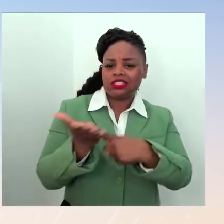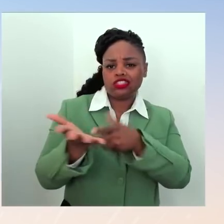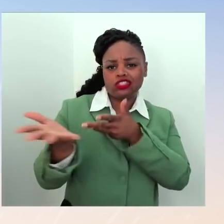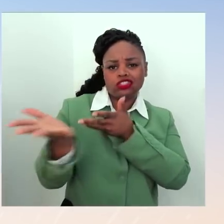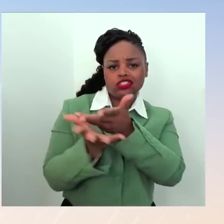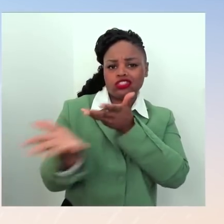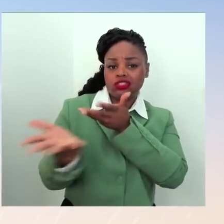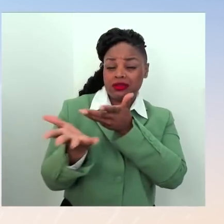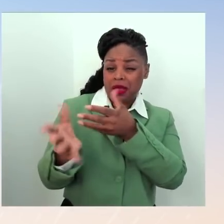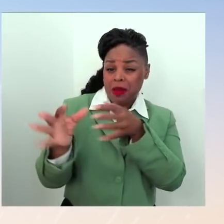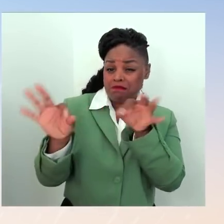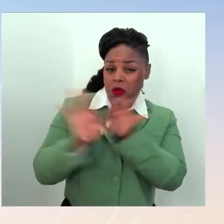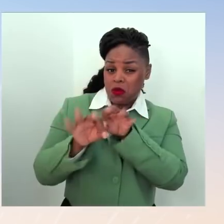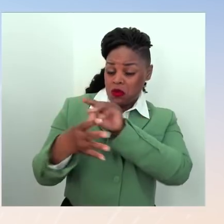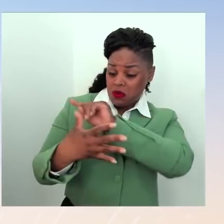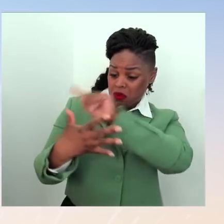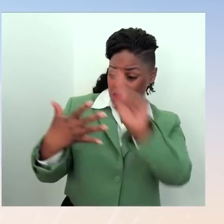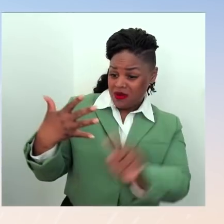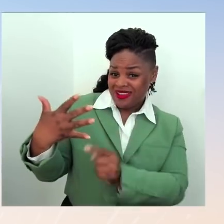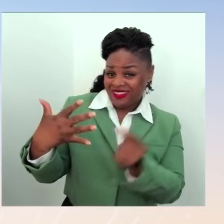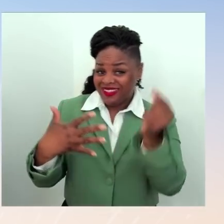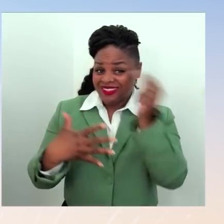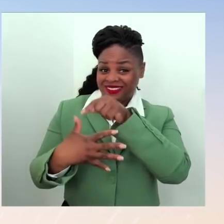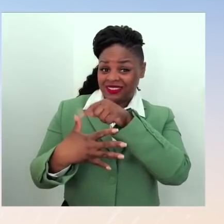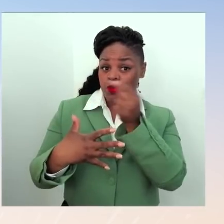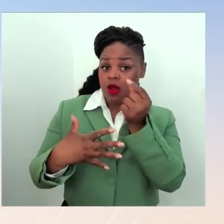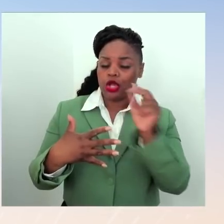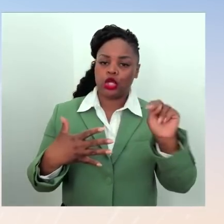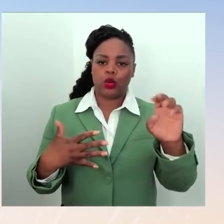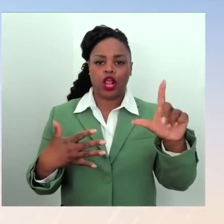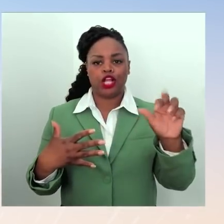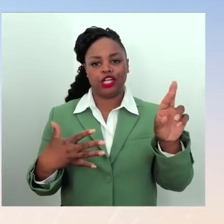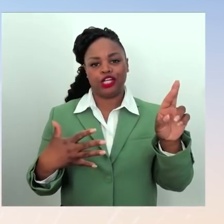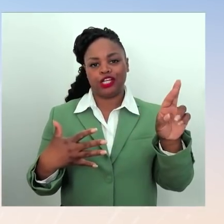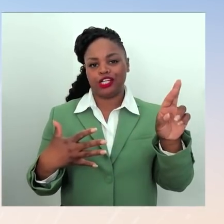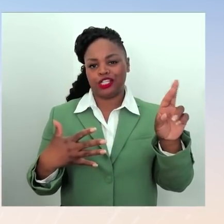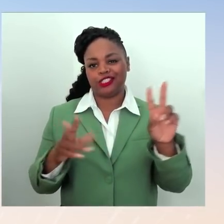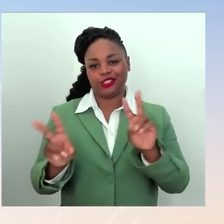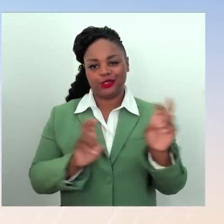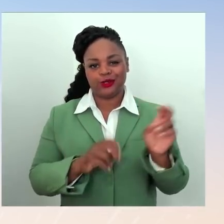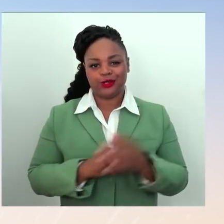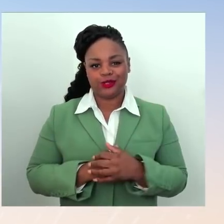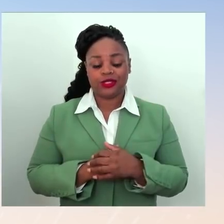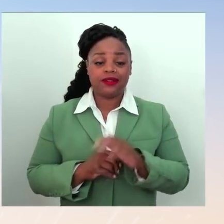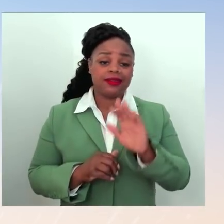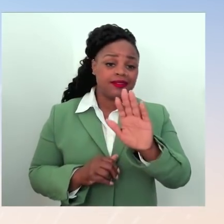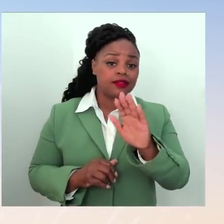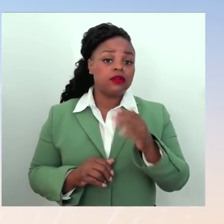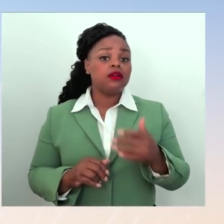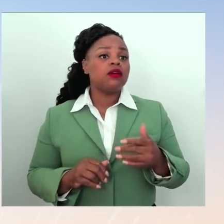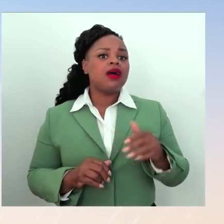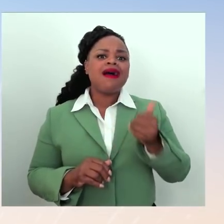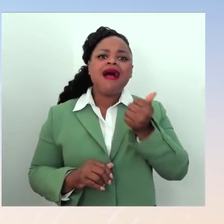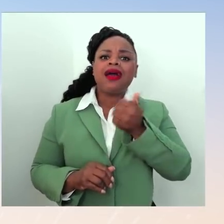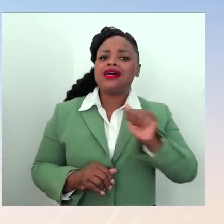because these are all geopolitical issues that have a range of topics that are a part of the discussion in our engagements.